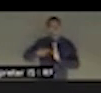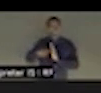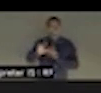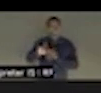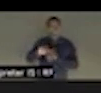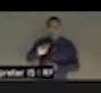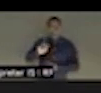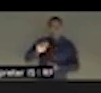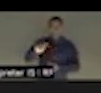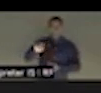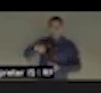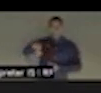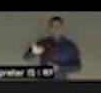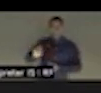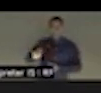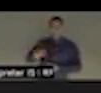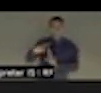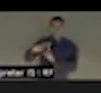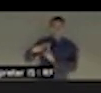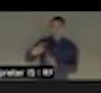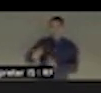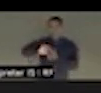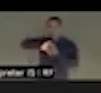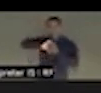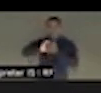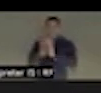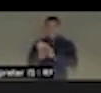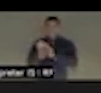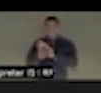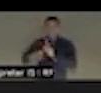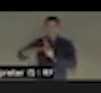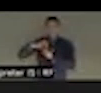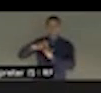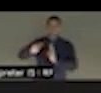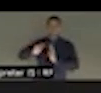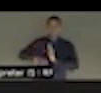and Education from Cyprus and us Funka from Sweden.